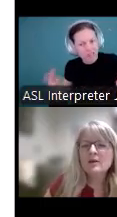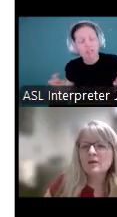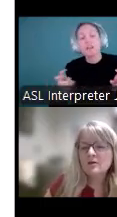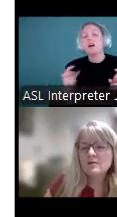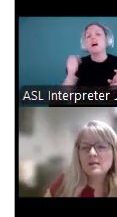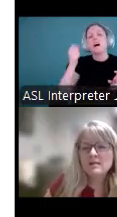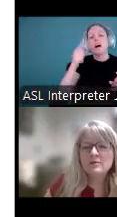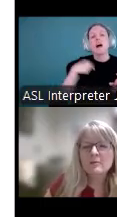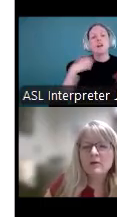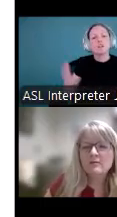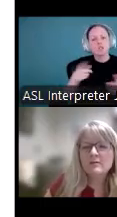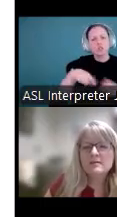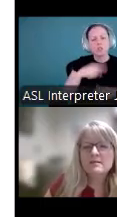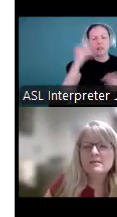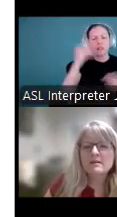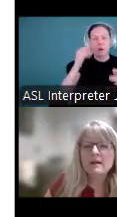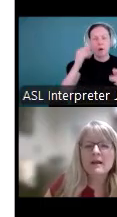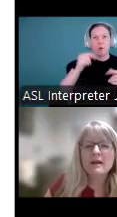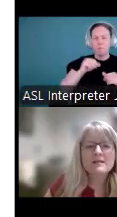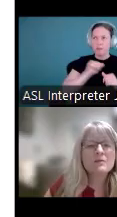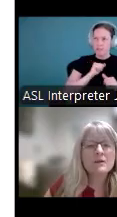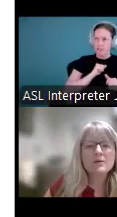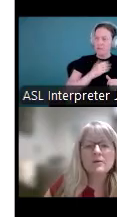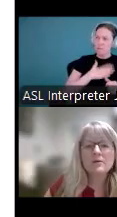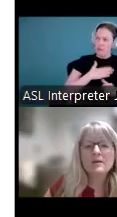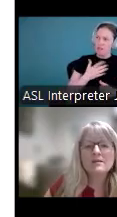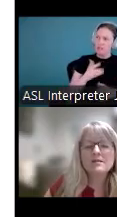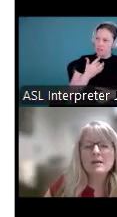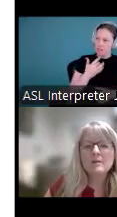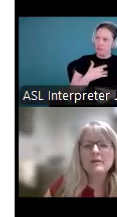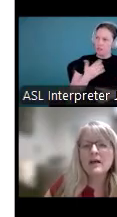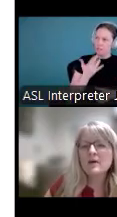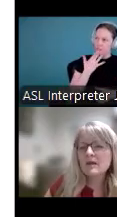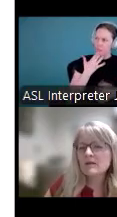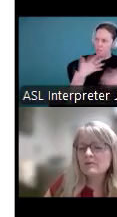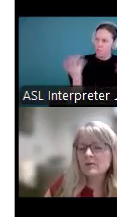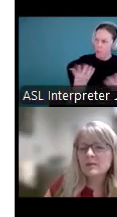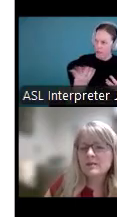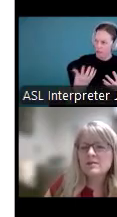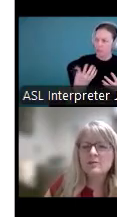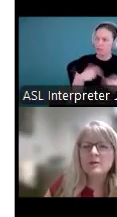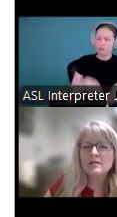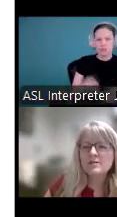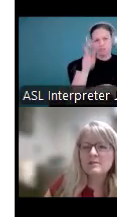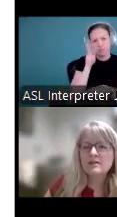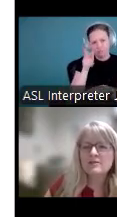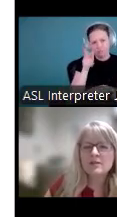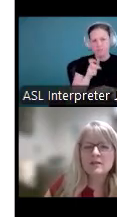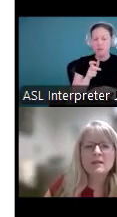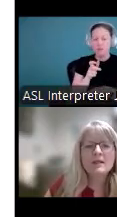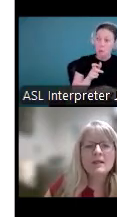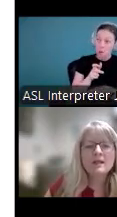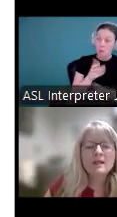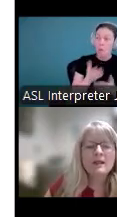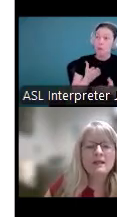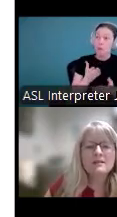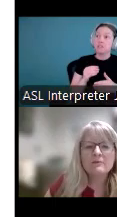about your own sensory preferences today as we go through this, and maybe how they influence your participation in